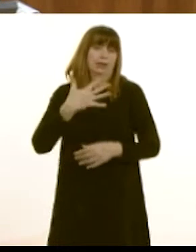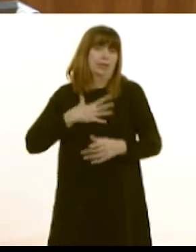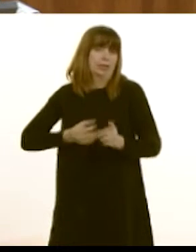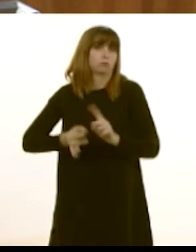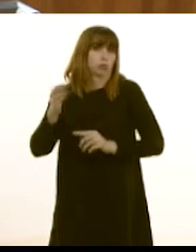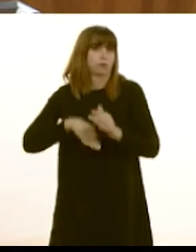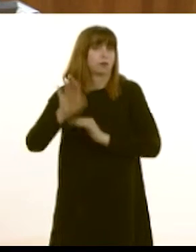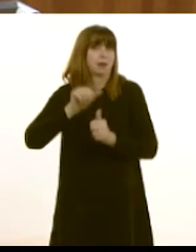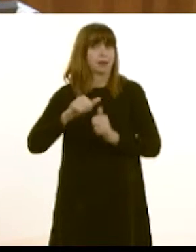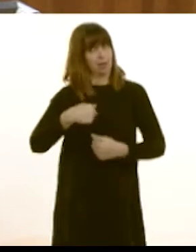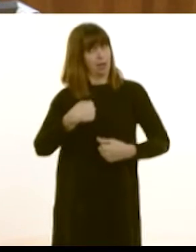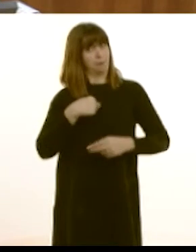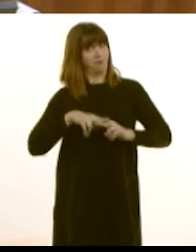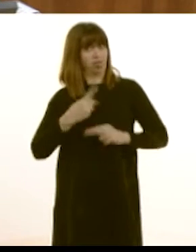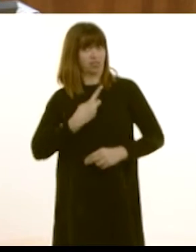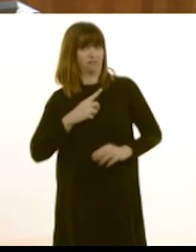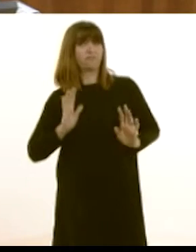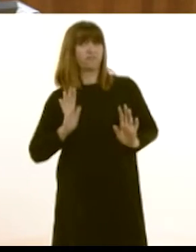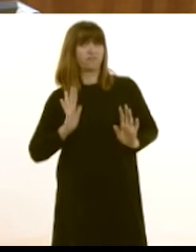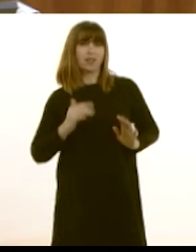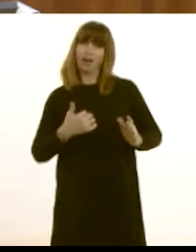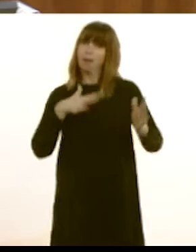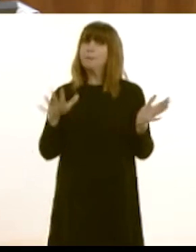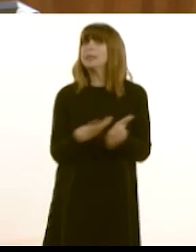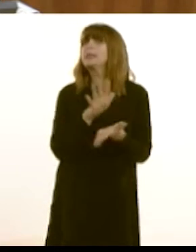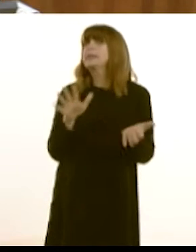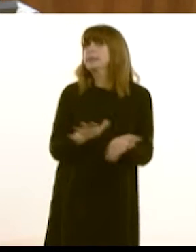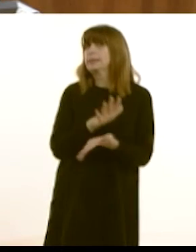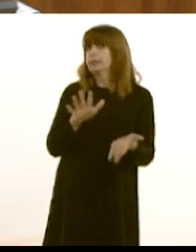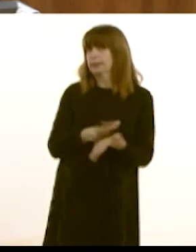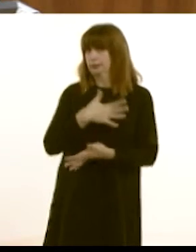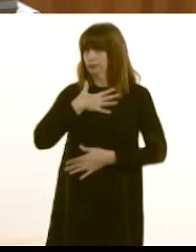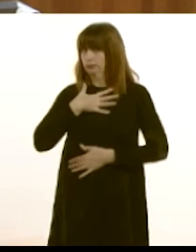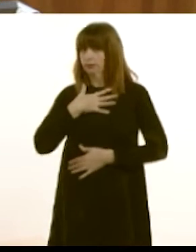Speaking as a parent, I am delighted that I am able to see the progress that my children